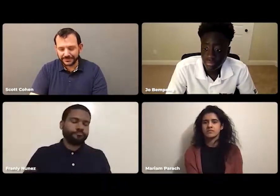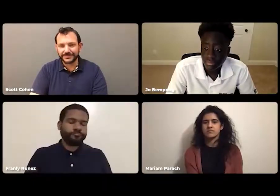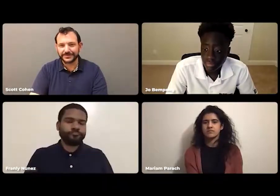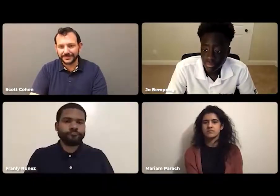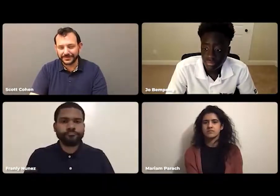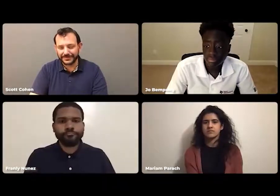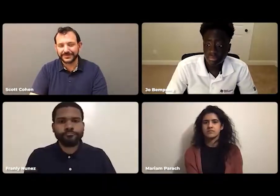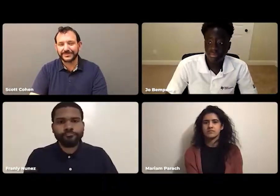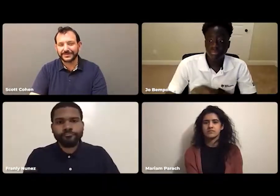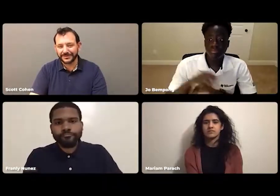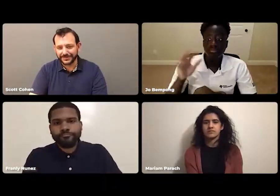their identity.